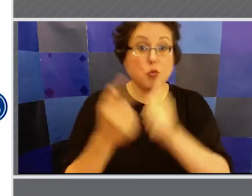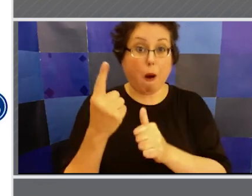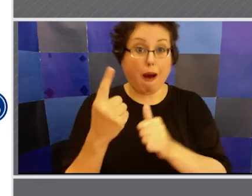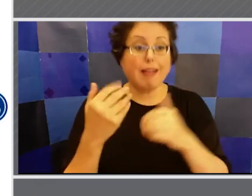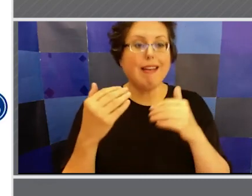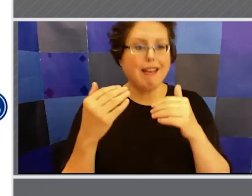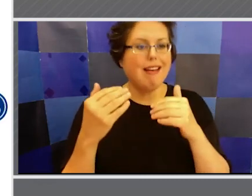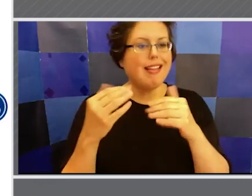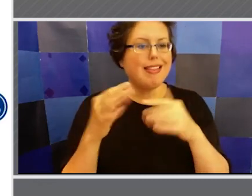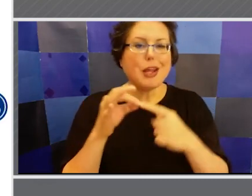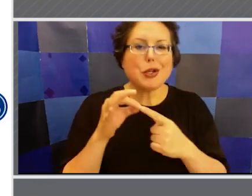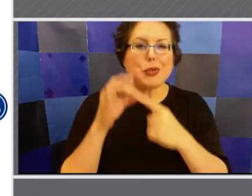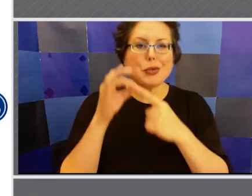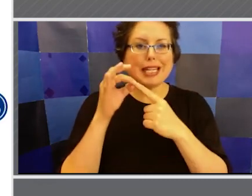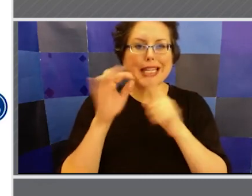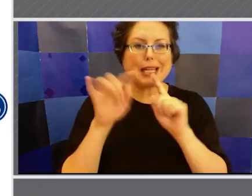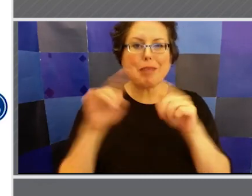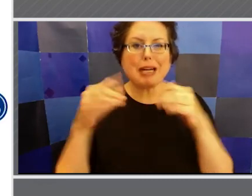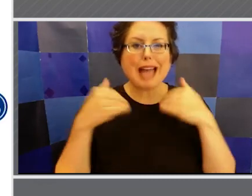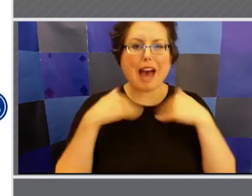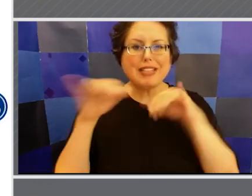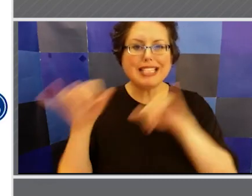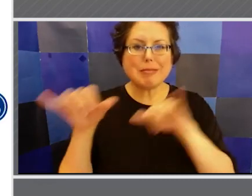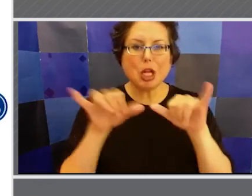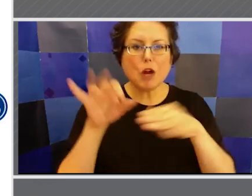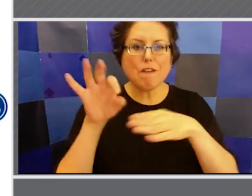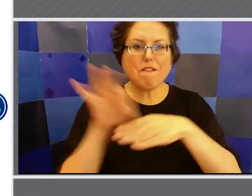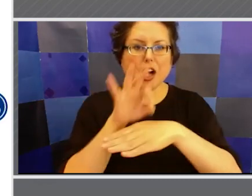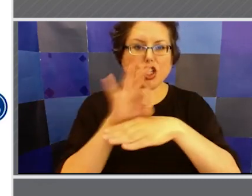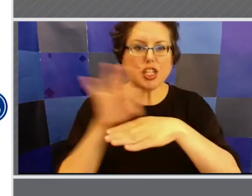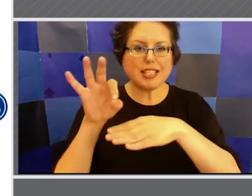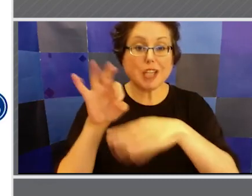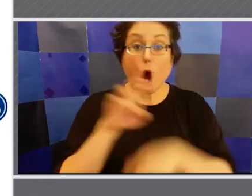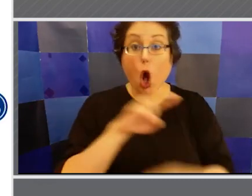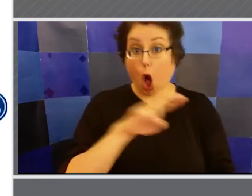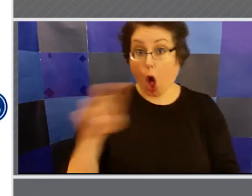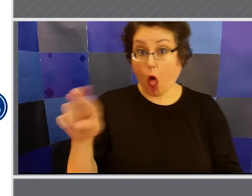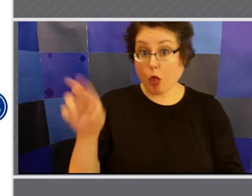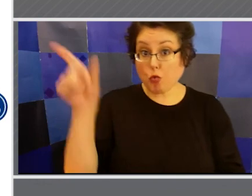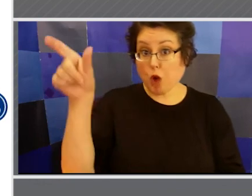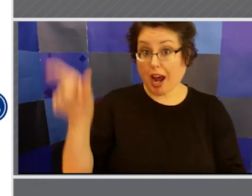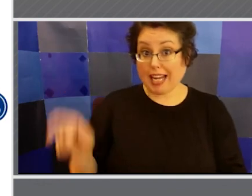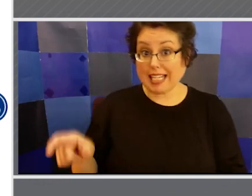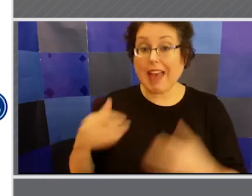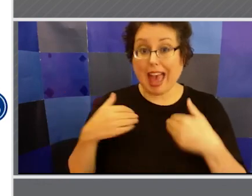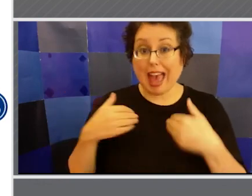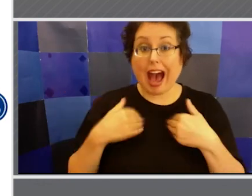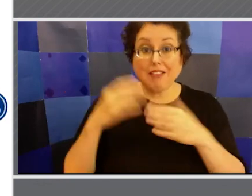pages themselves on the right hand side there's usually a great calendar of events that are happening. So coming up tomorrow.